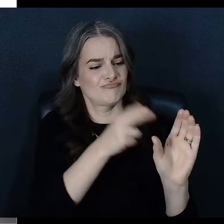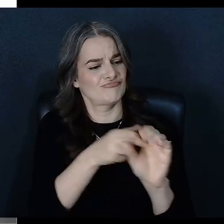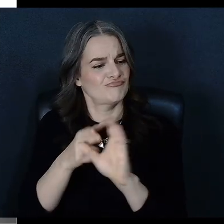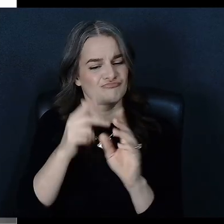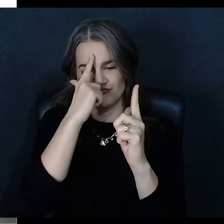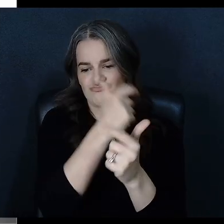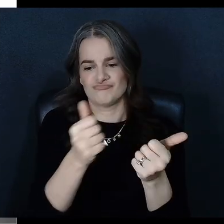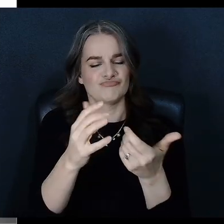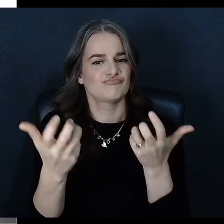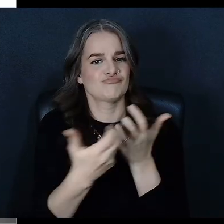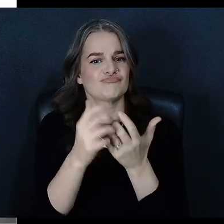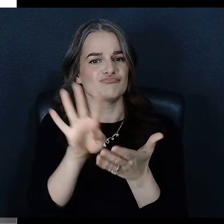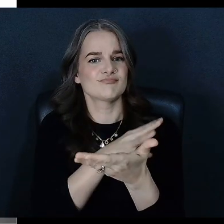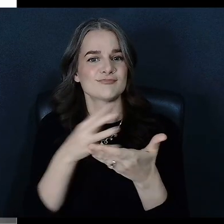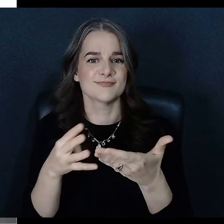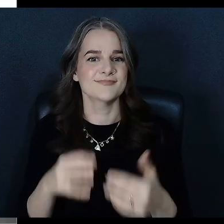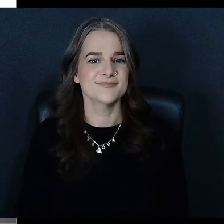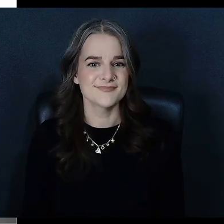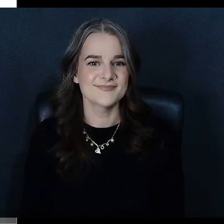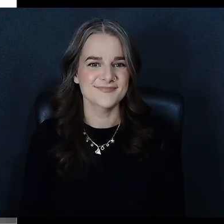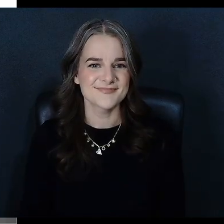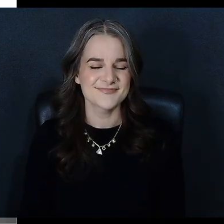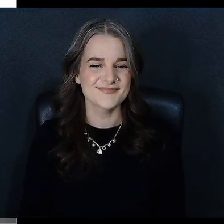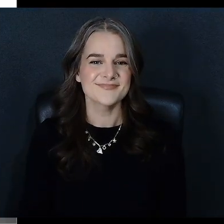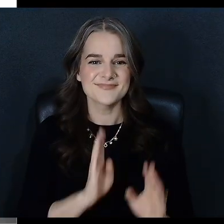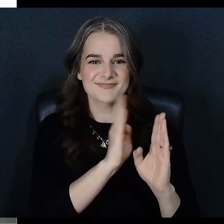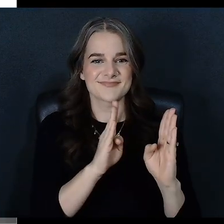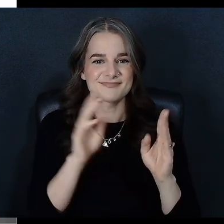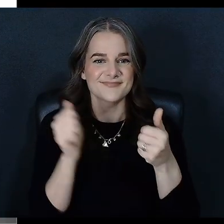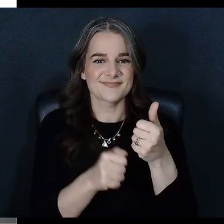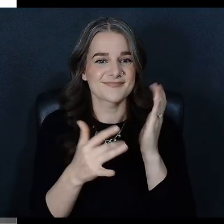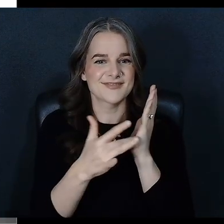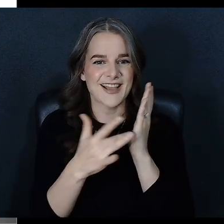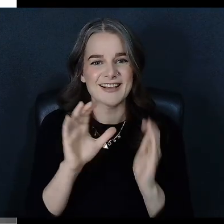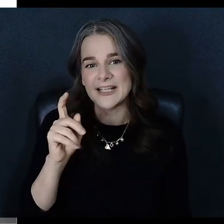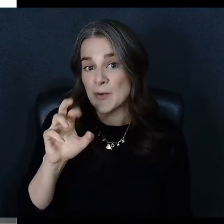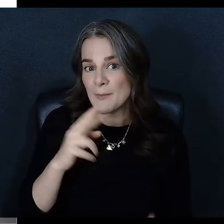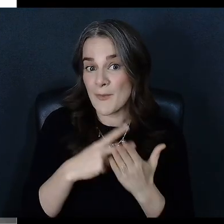So the series is part of this Tech Accelerator Program, which